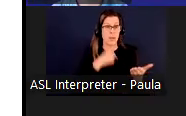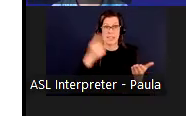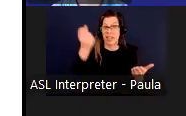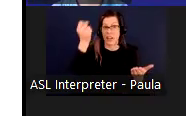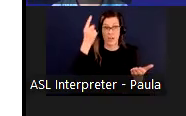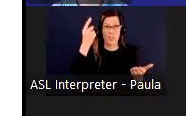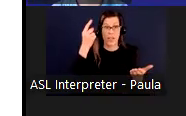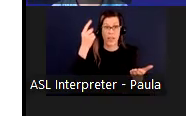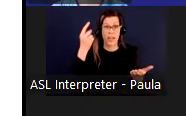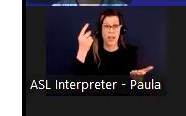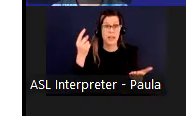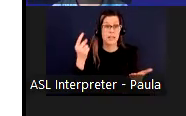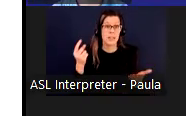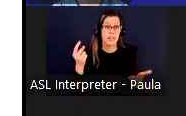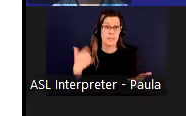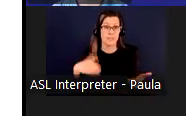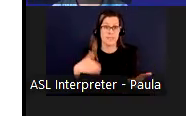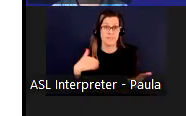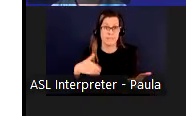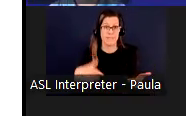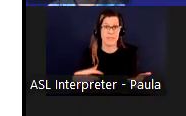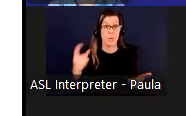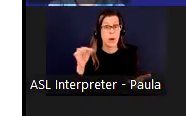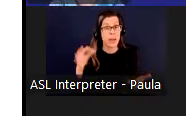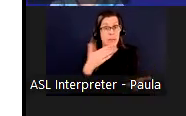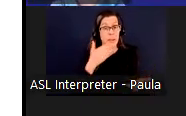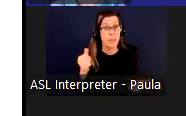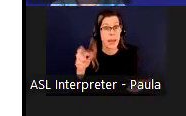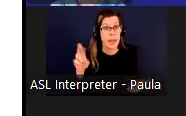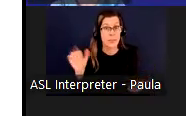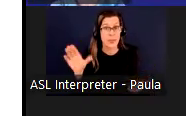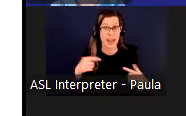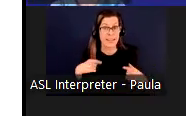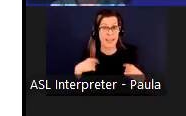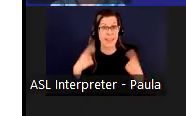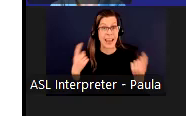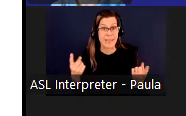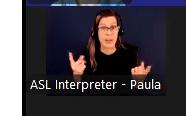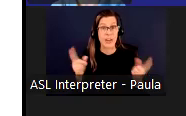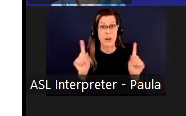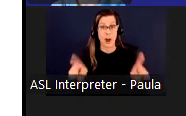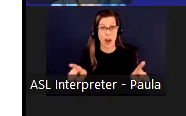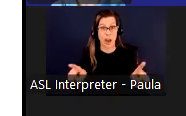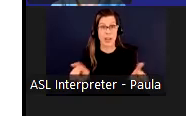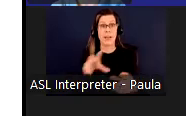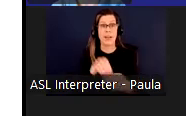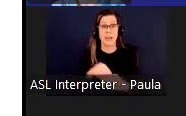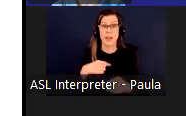I think this it's probably one of the best racks that I have have gone on and sat on and I sit on a lot of them.